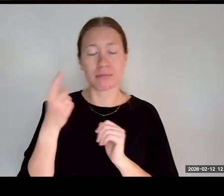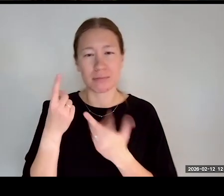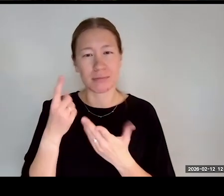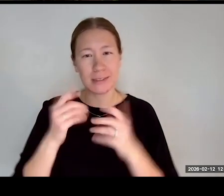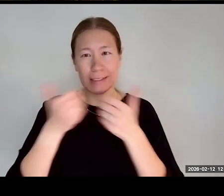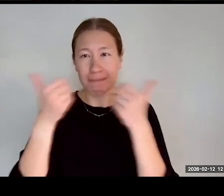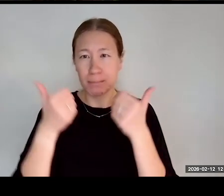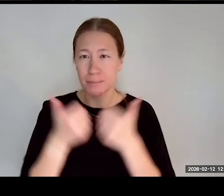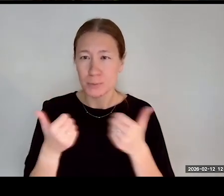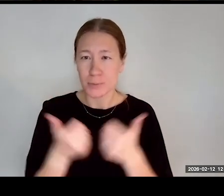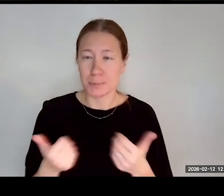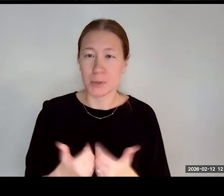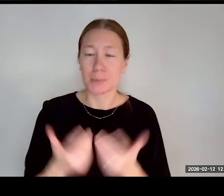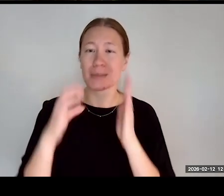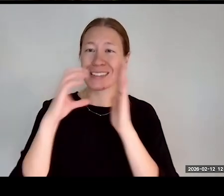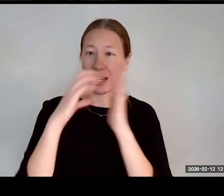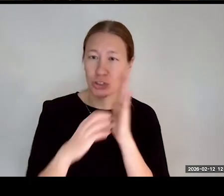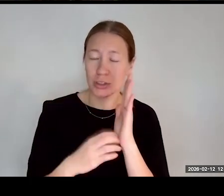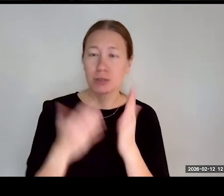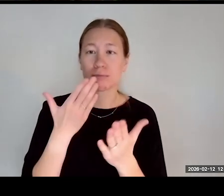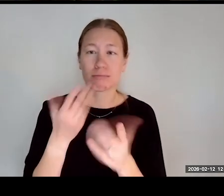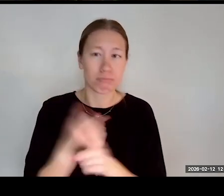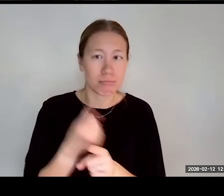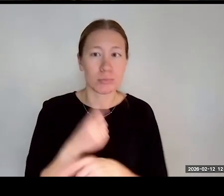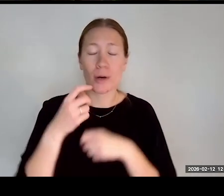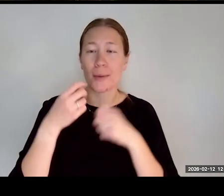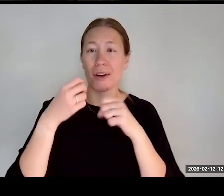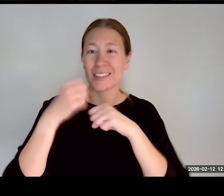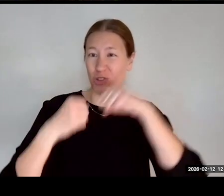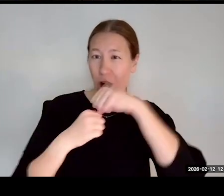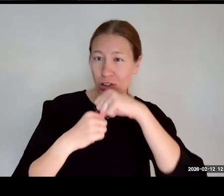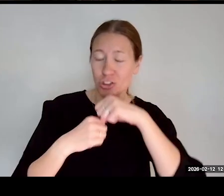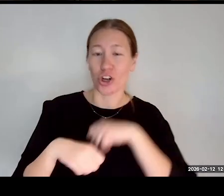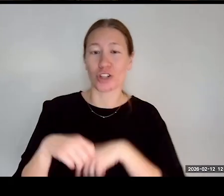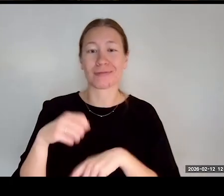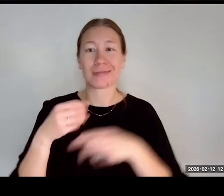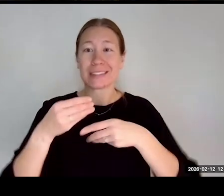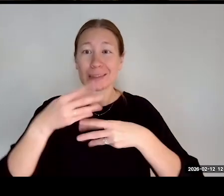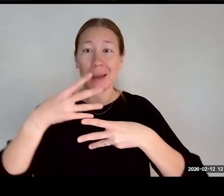by using good heading structure, those visual breaks, so space, lines in between sections.